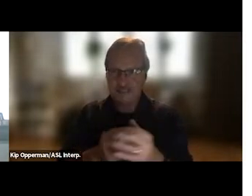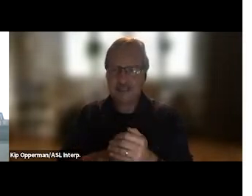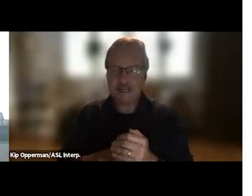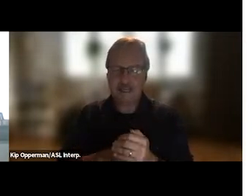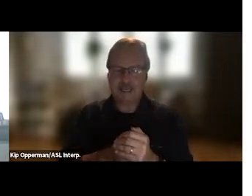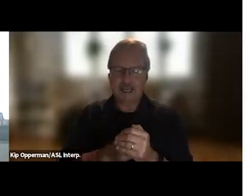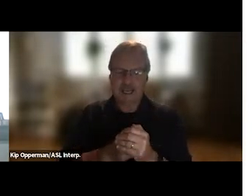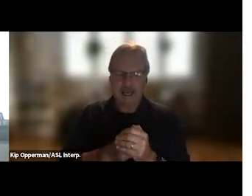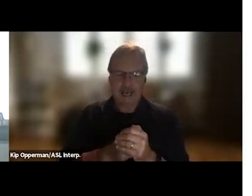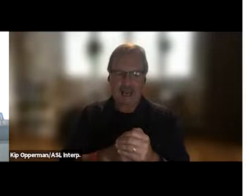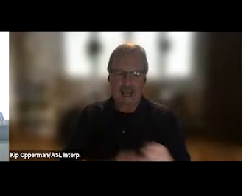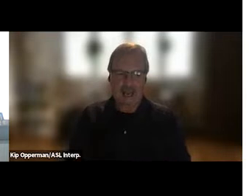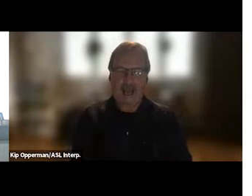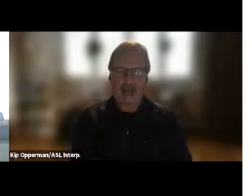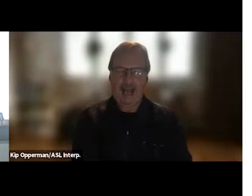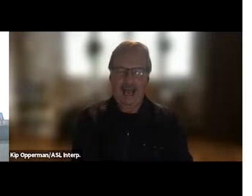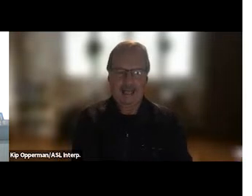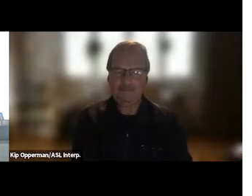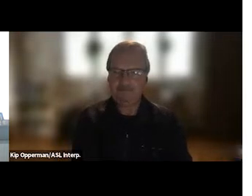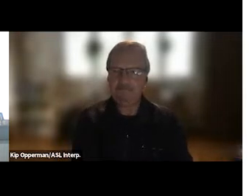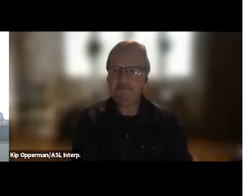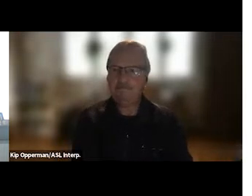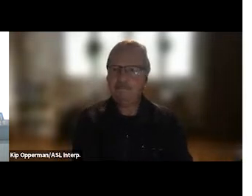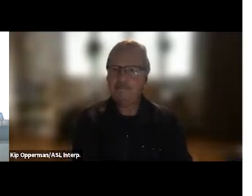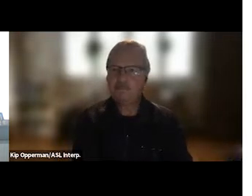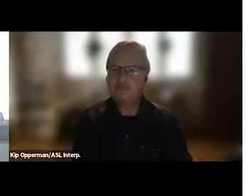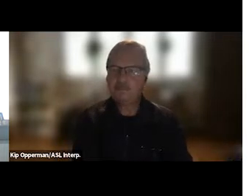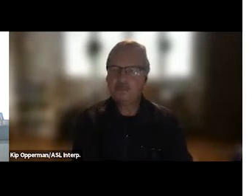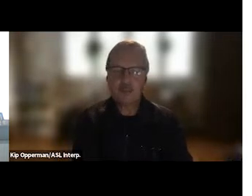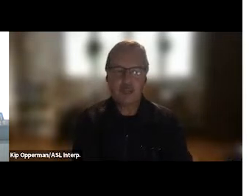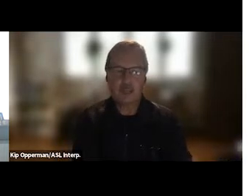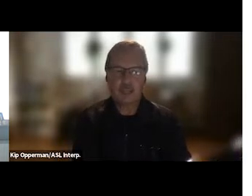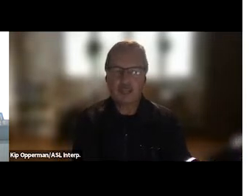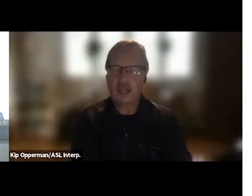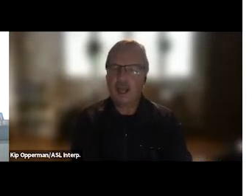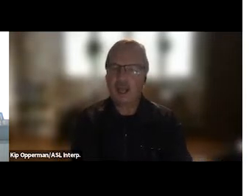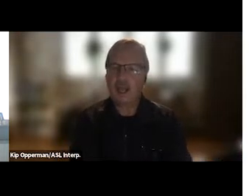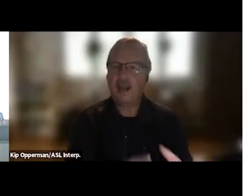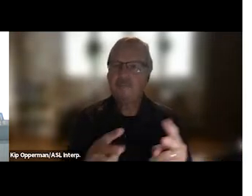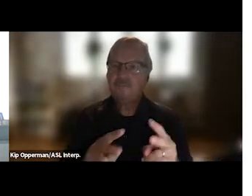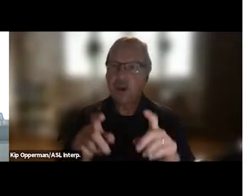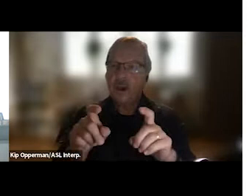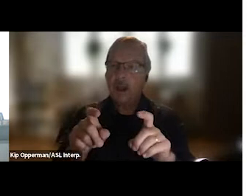that education and policy development was very much needed. Identified MAT champions, both in our facility,